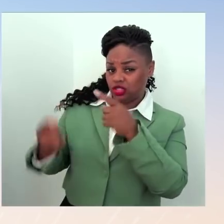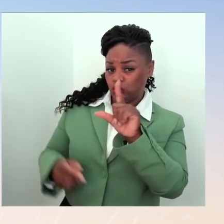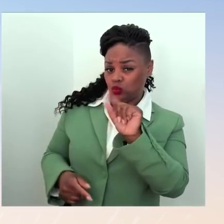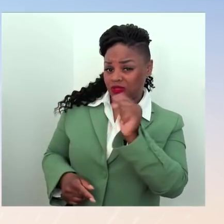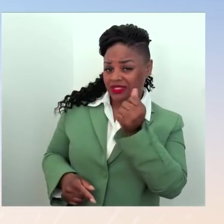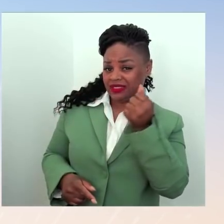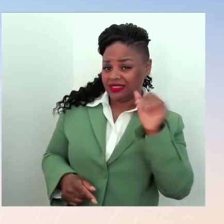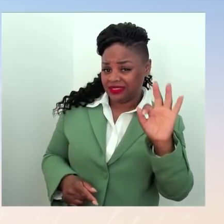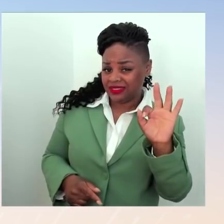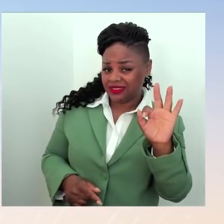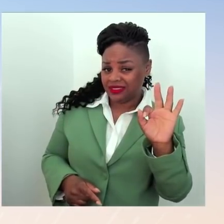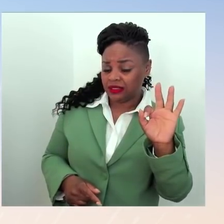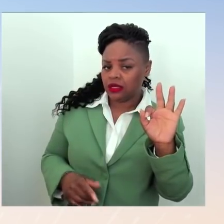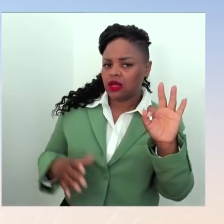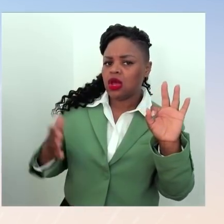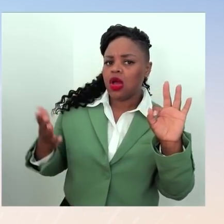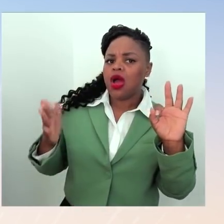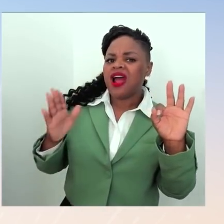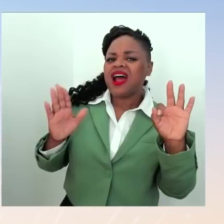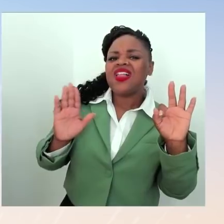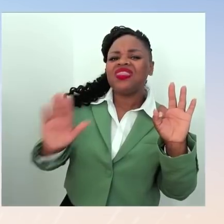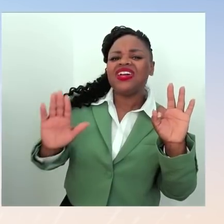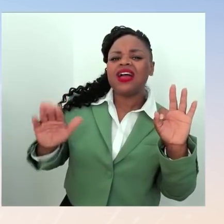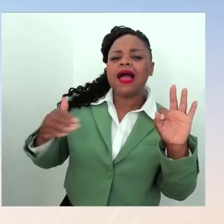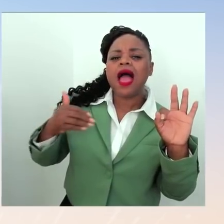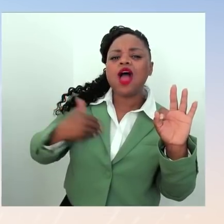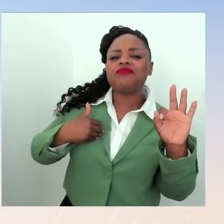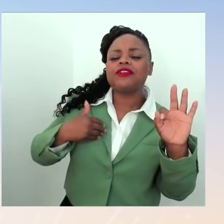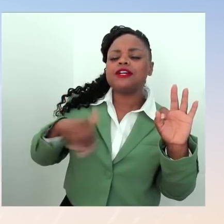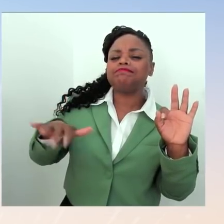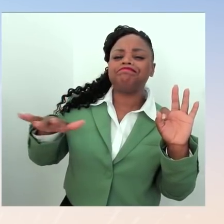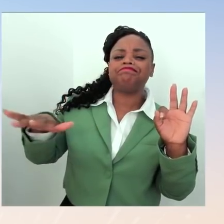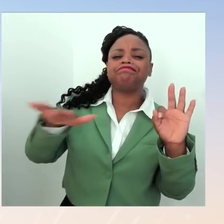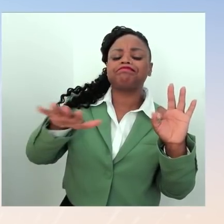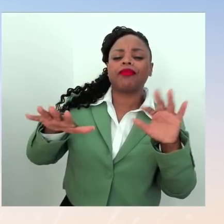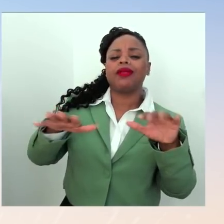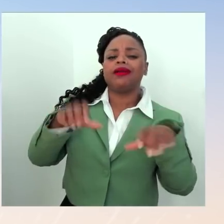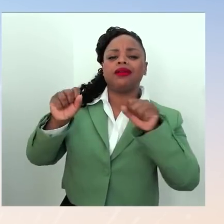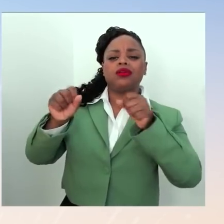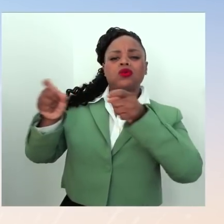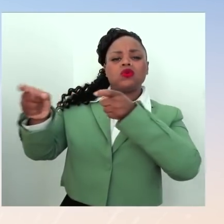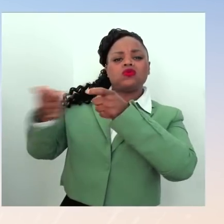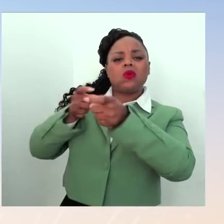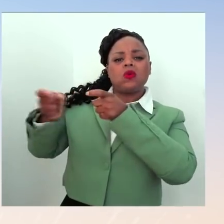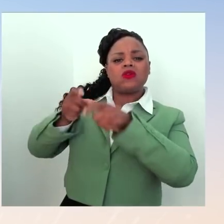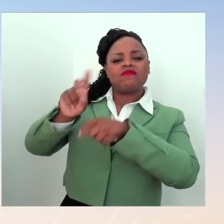that that regime has done to the Venezuelan people. And I hear you say we're doing everything we can